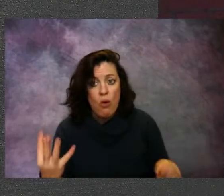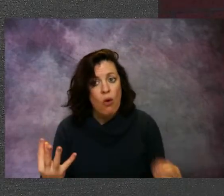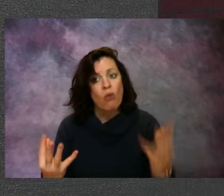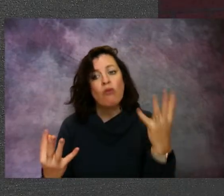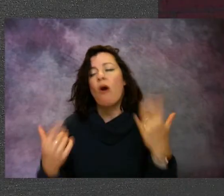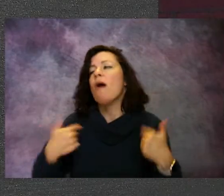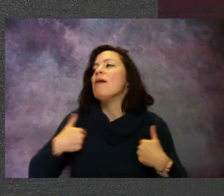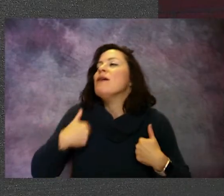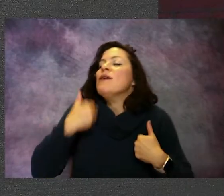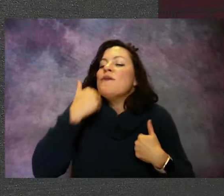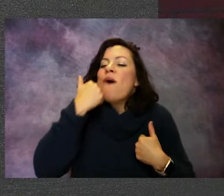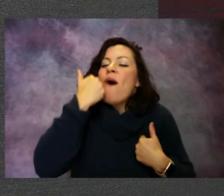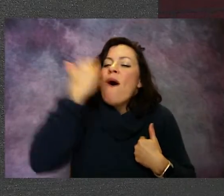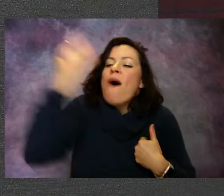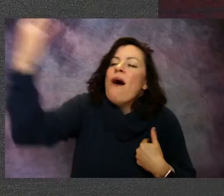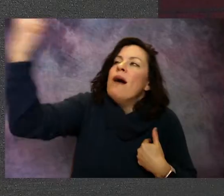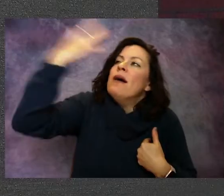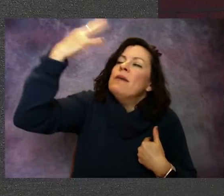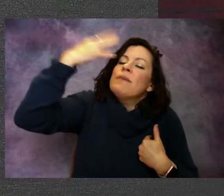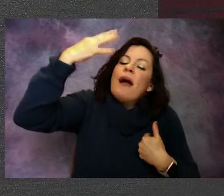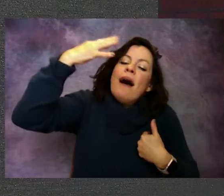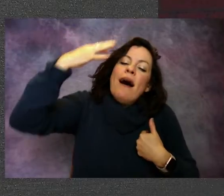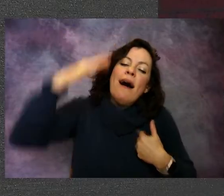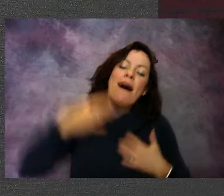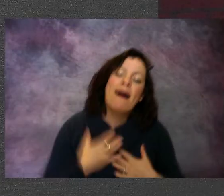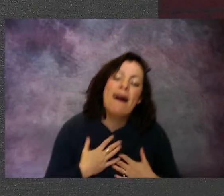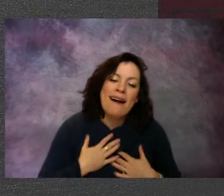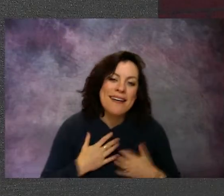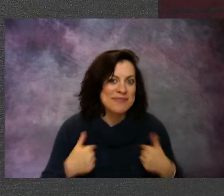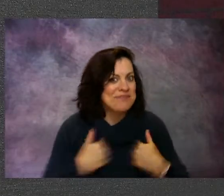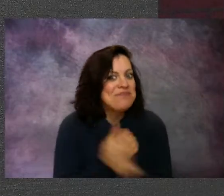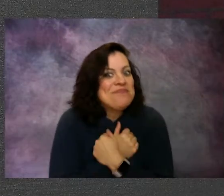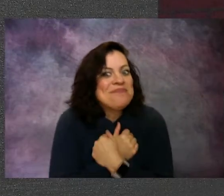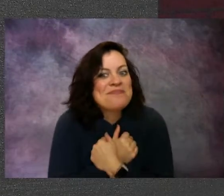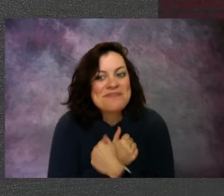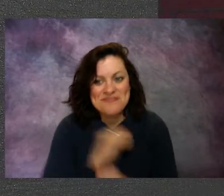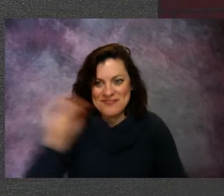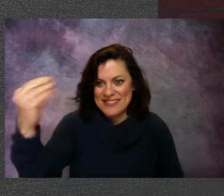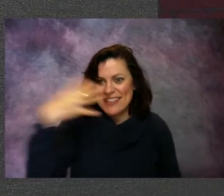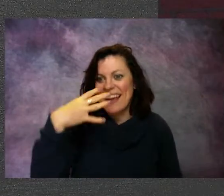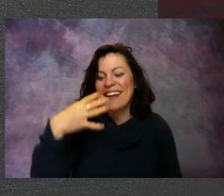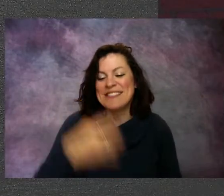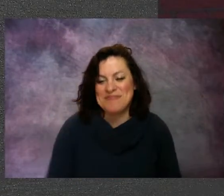I love the sun. Now, my favorite part of the sunny days,